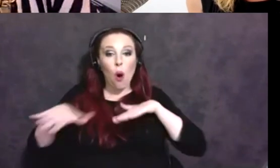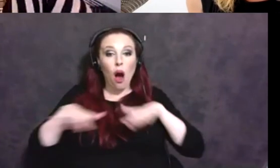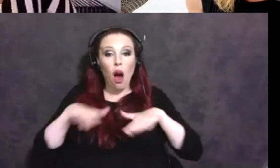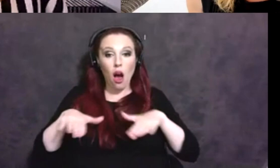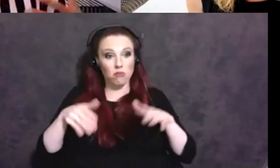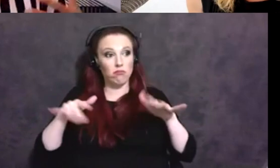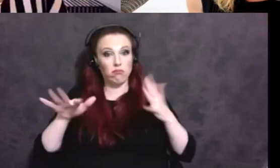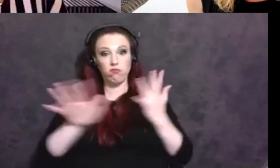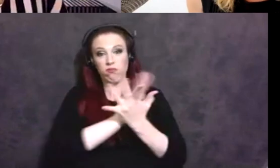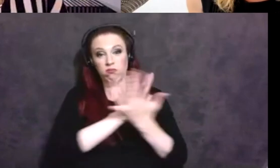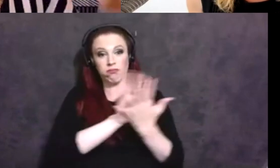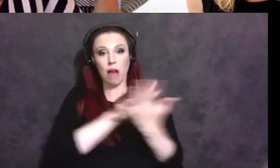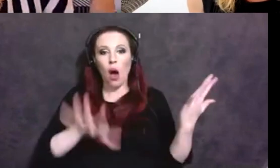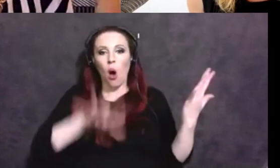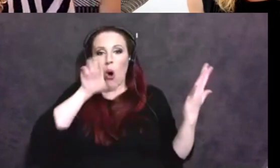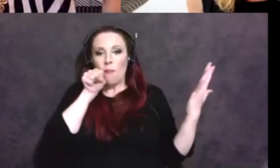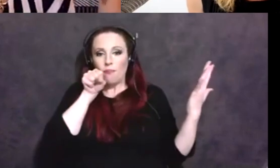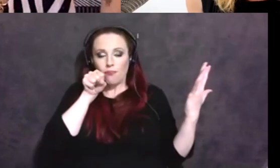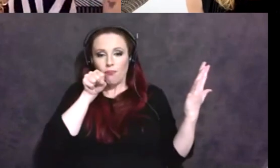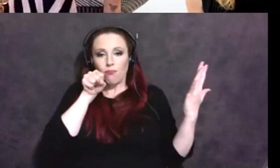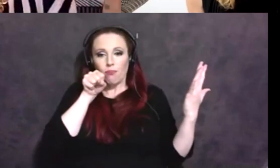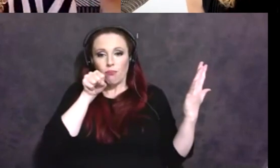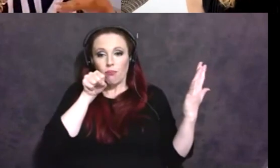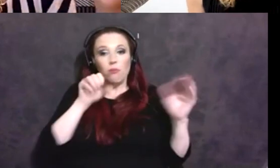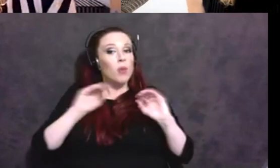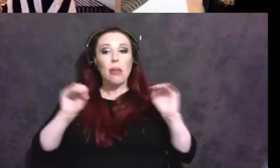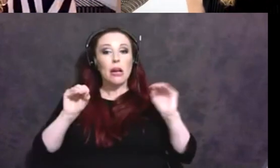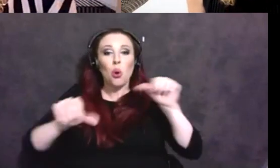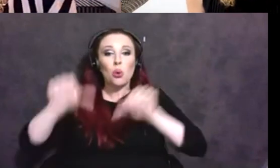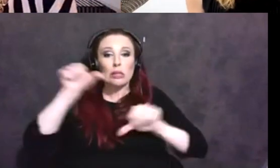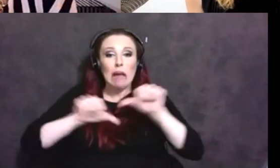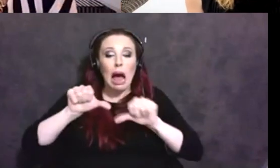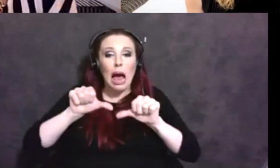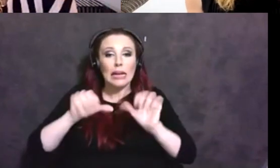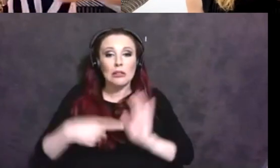I am doing when people come into my orbit out there in the world is I am holding my